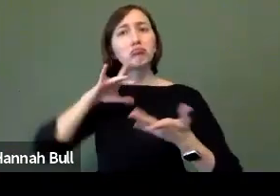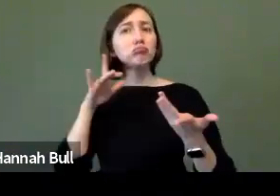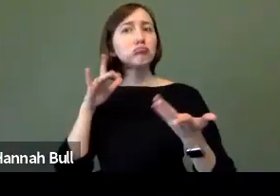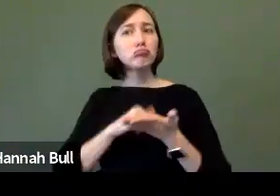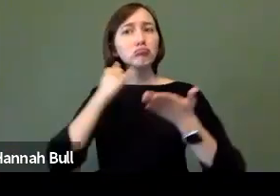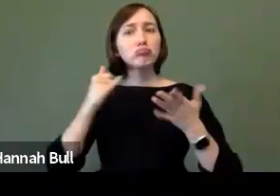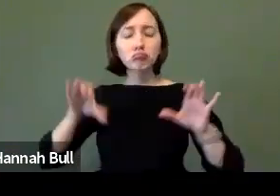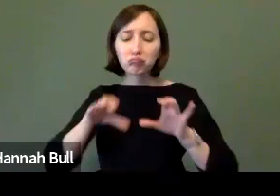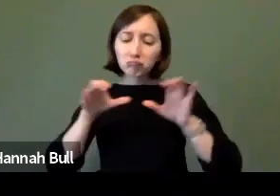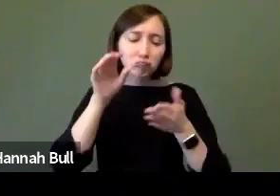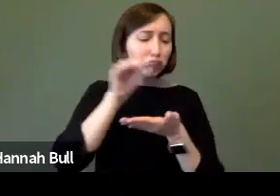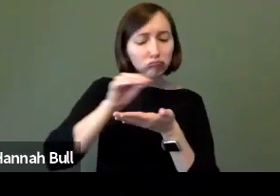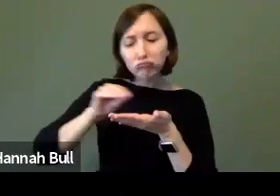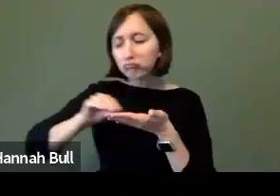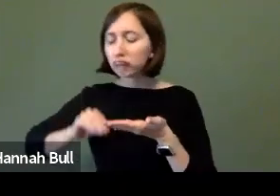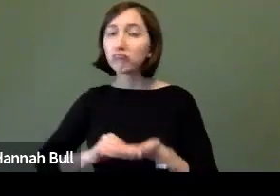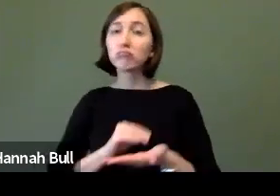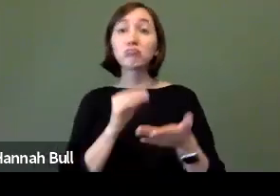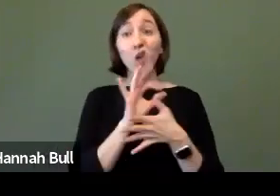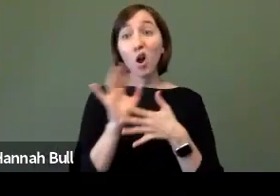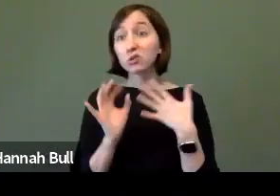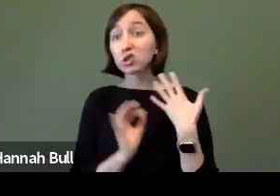You can have an app where you tap the area